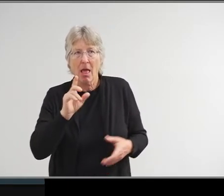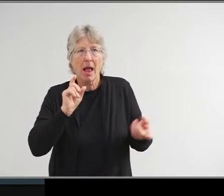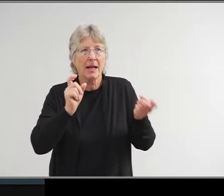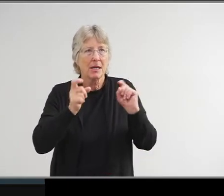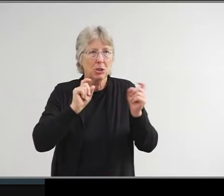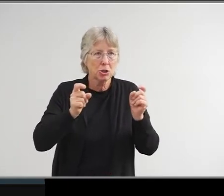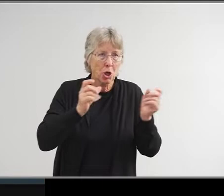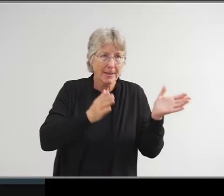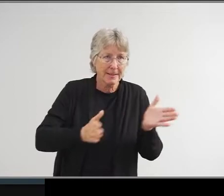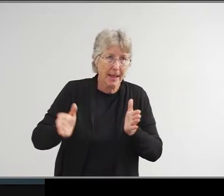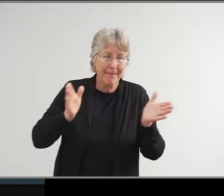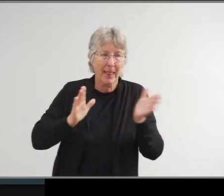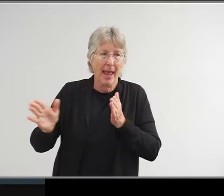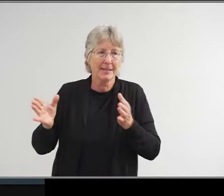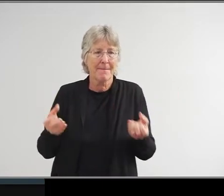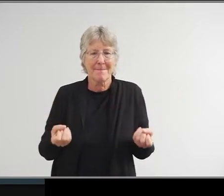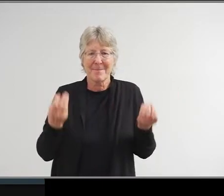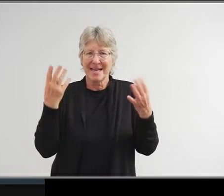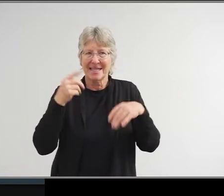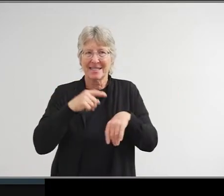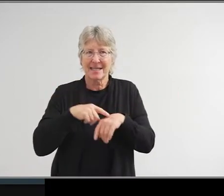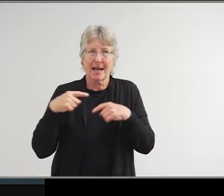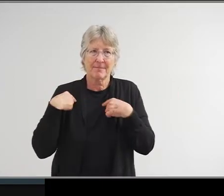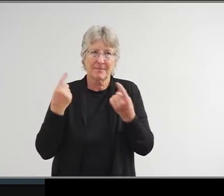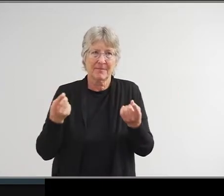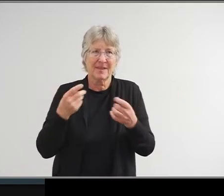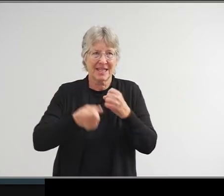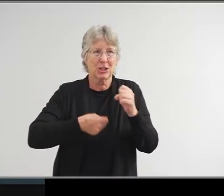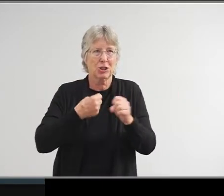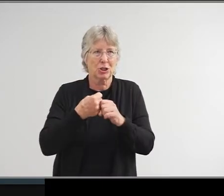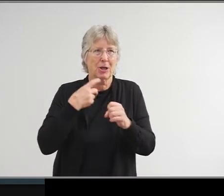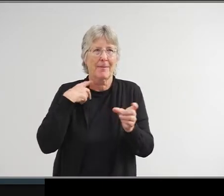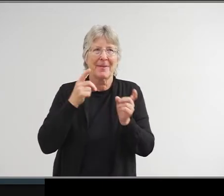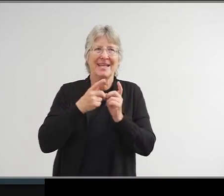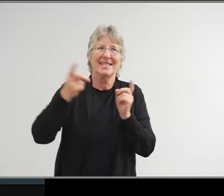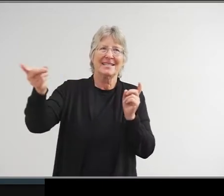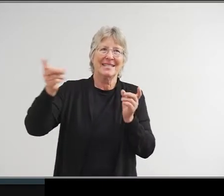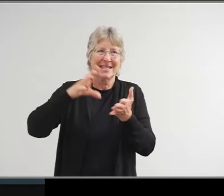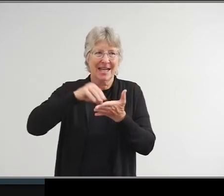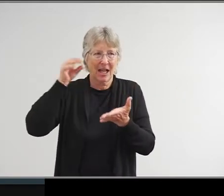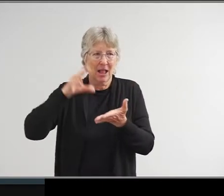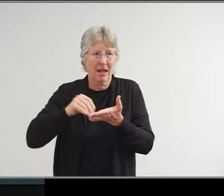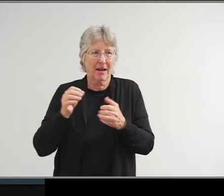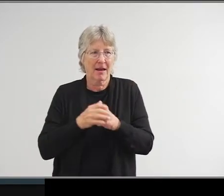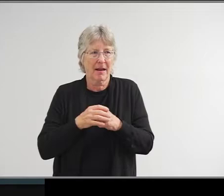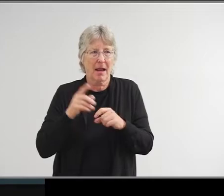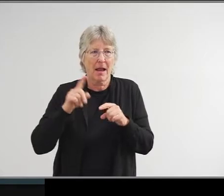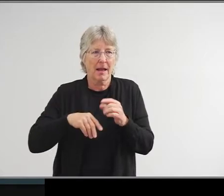in many cases this year because of distance learning and because they can not spend their money on things